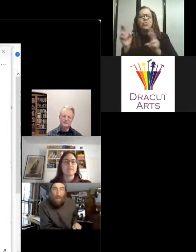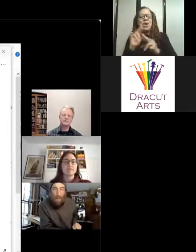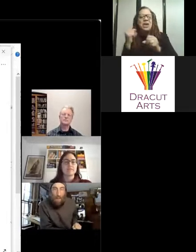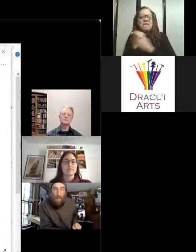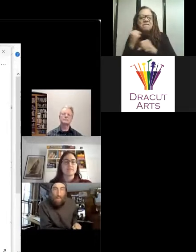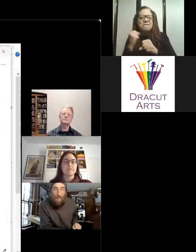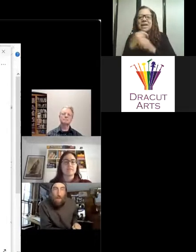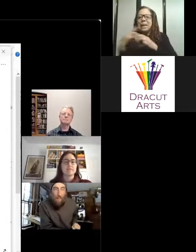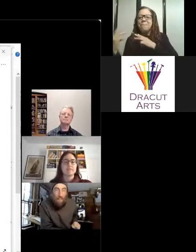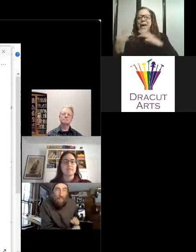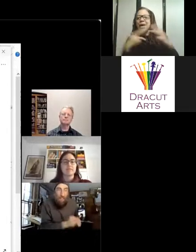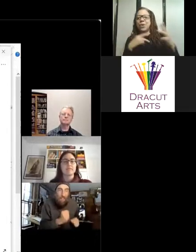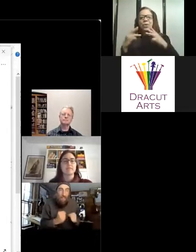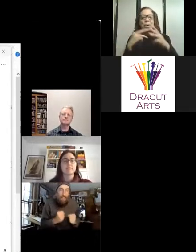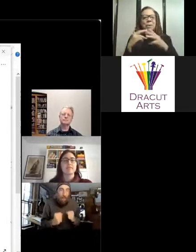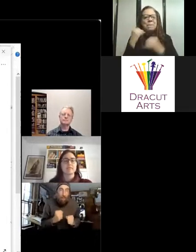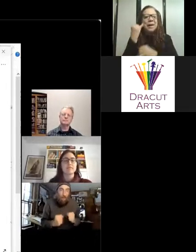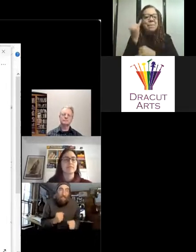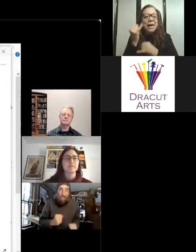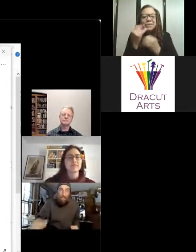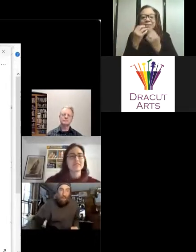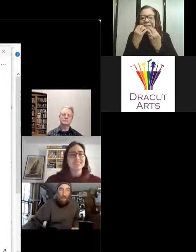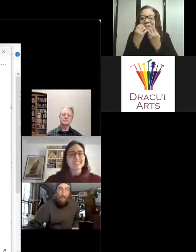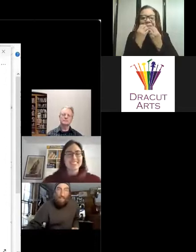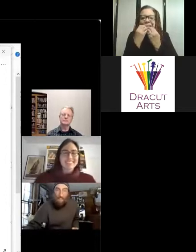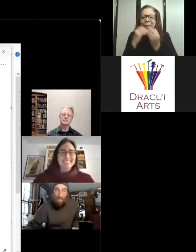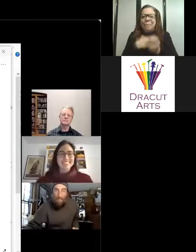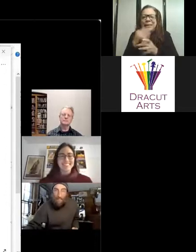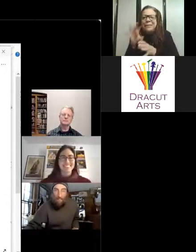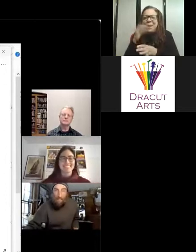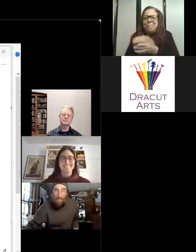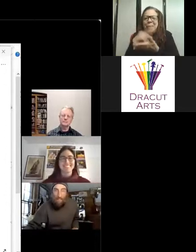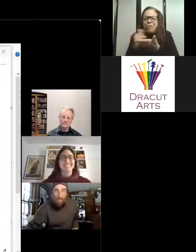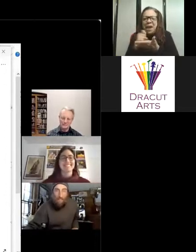but I imagine them all on the edge of their seats, like: Oh, please choose my writing exercise, please choose!